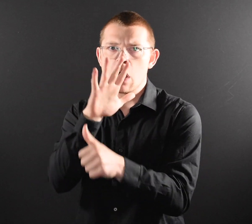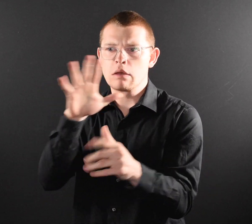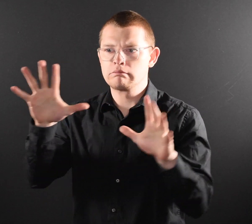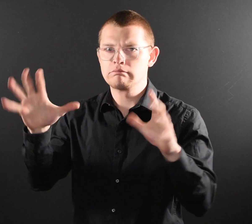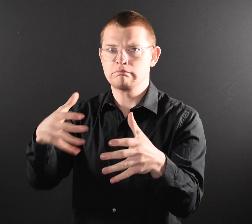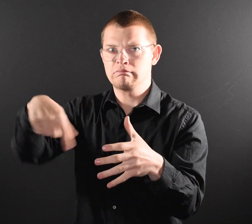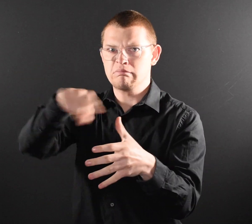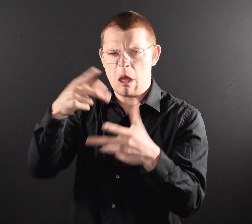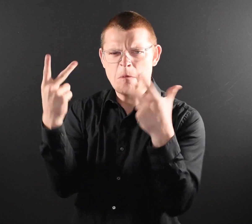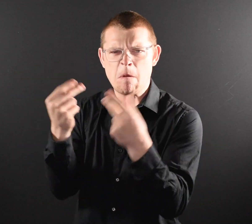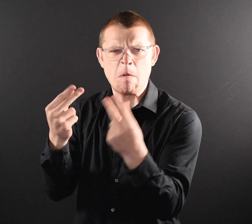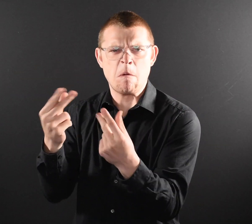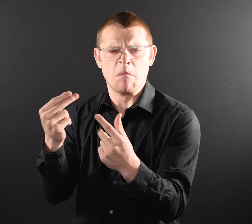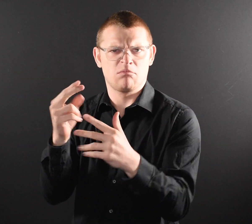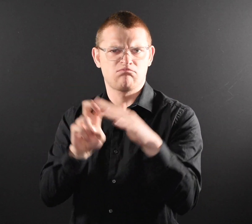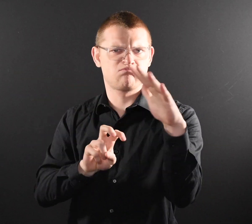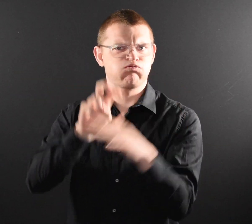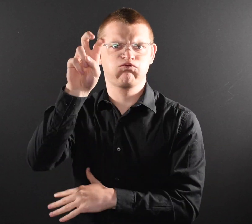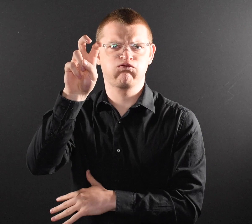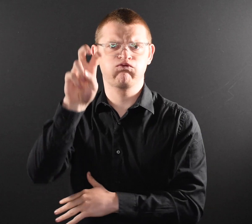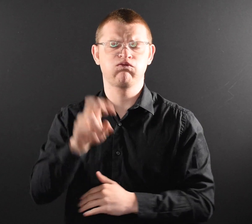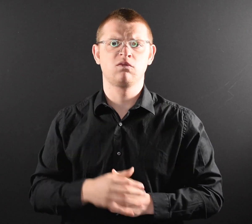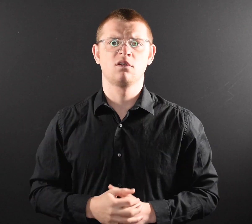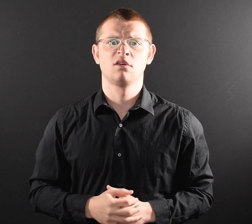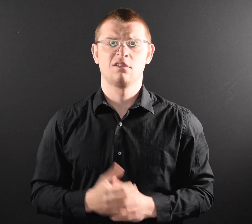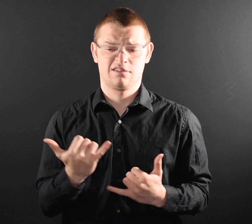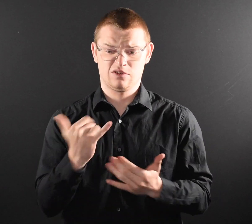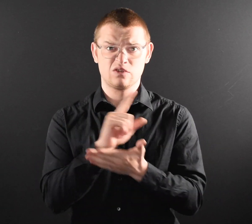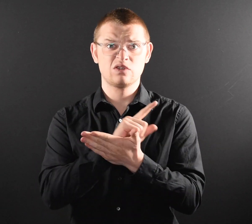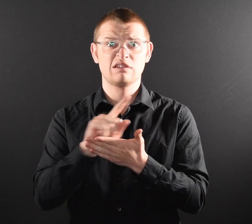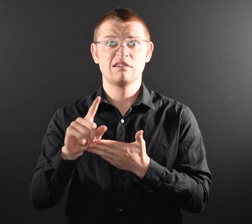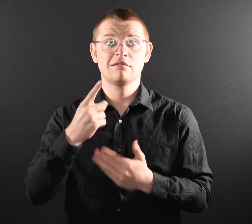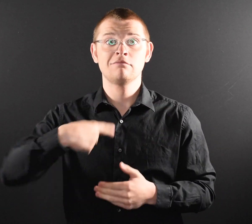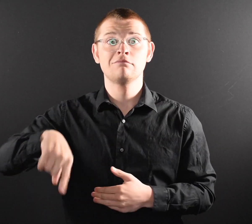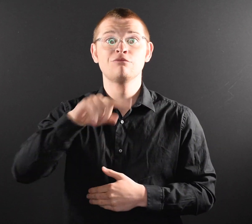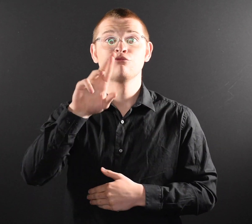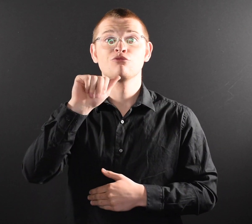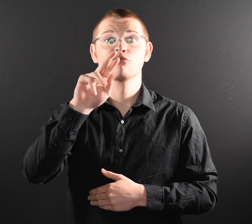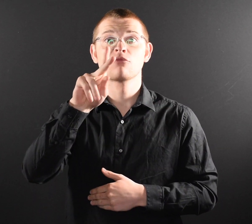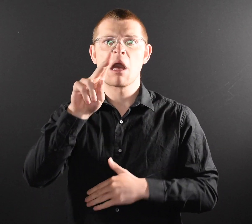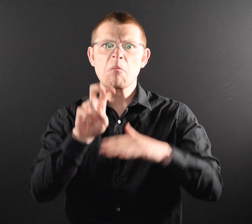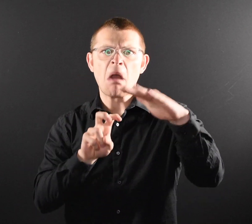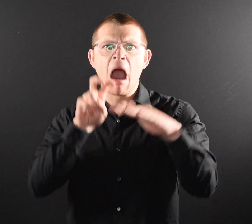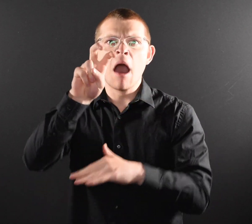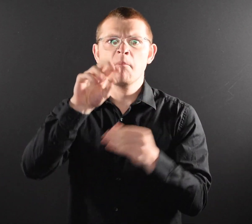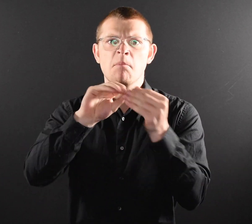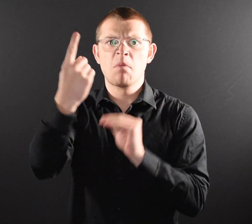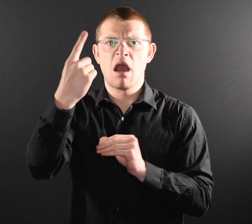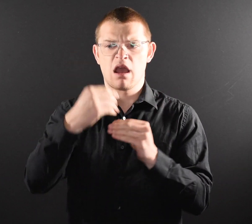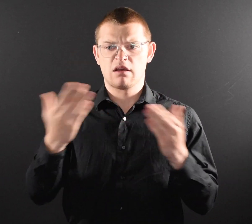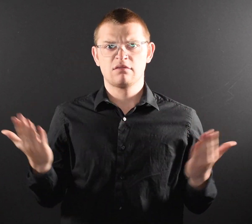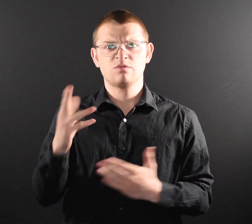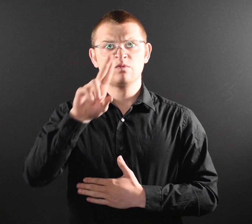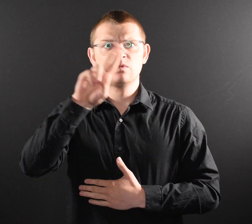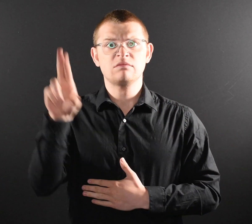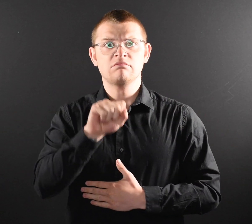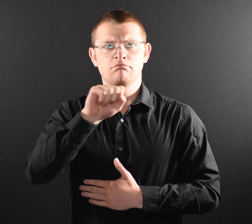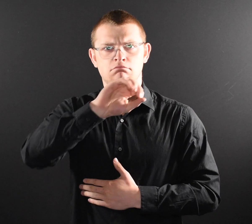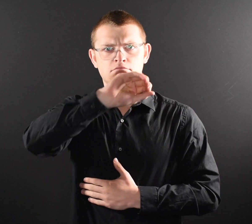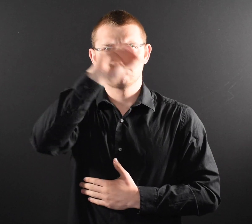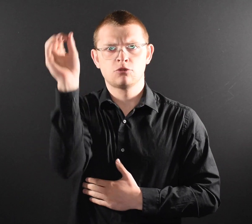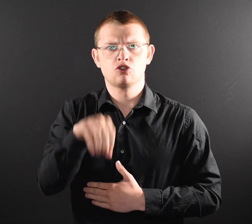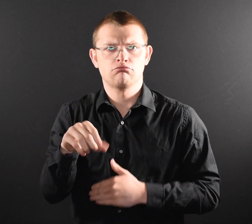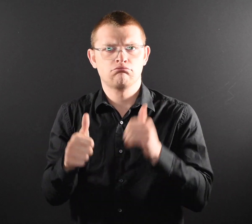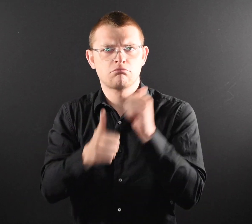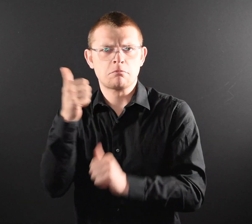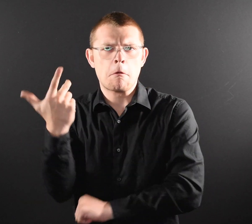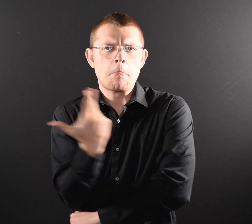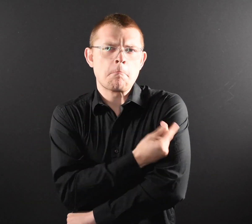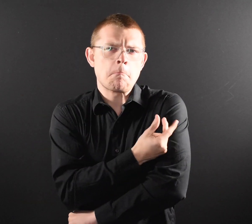o This week we were ranked number one in the country for the percentage of vaccine doses